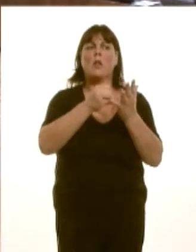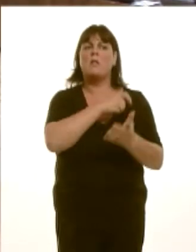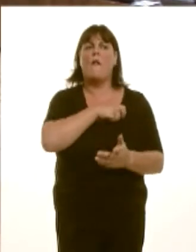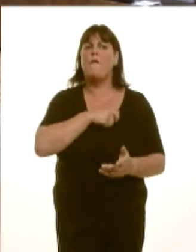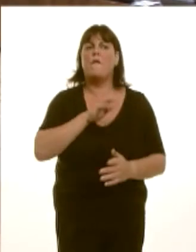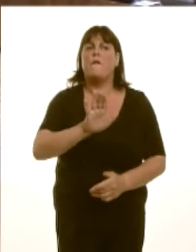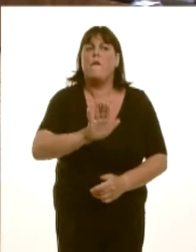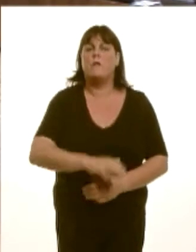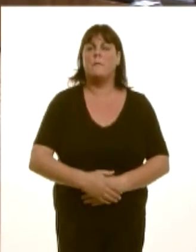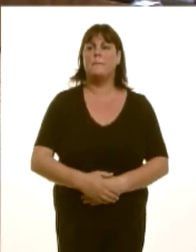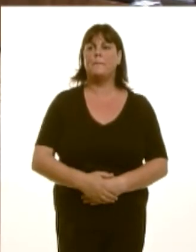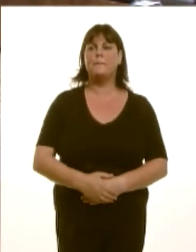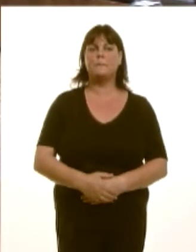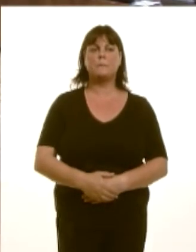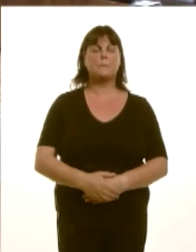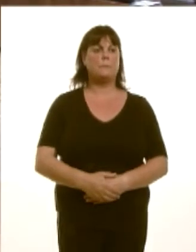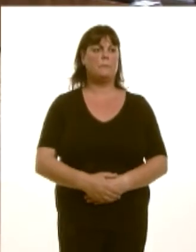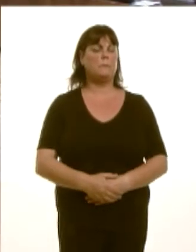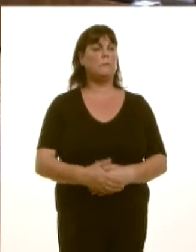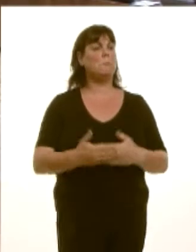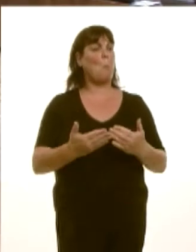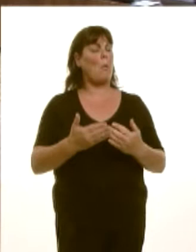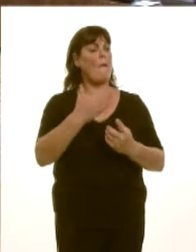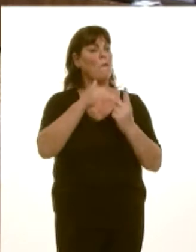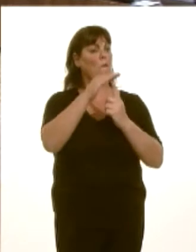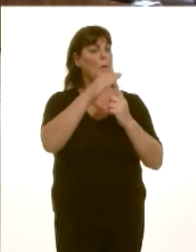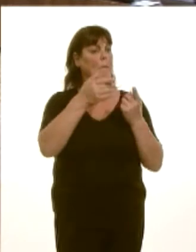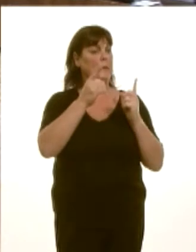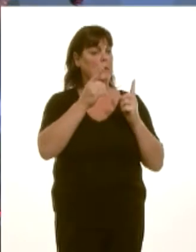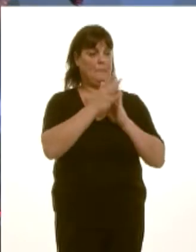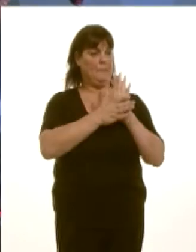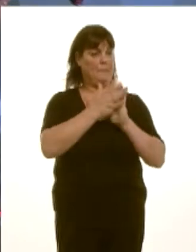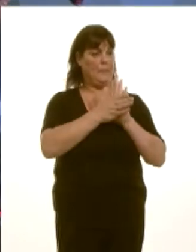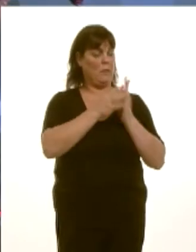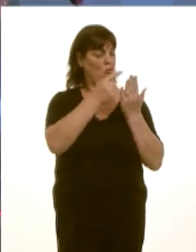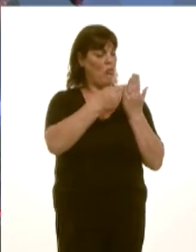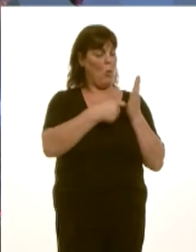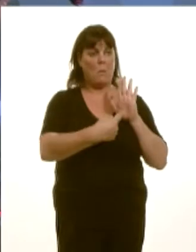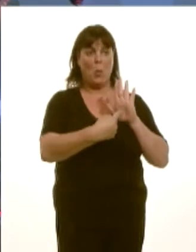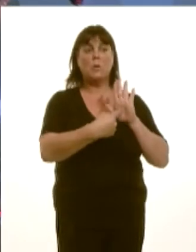Davies: First Minister, I think that that emphasises how important the report that it has brought forward is.